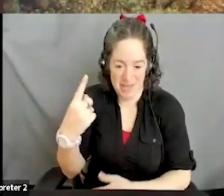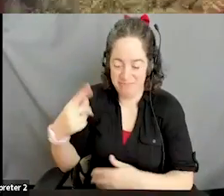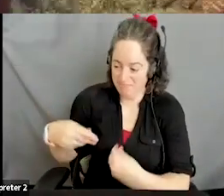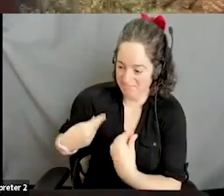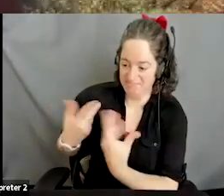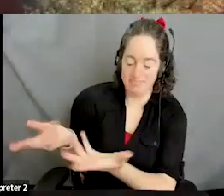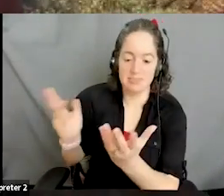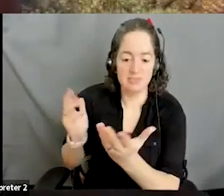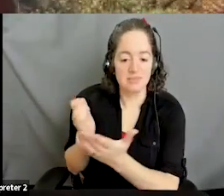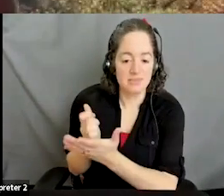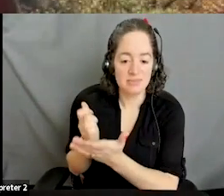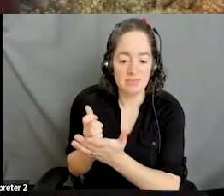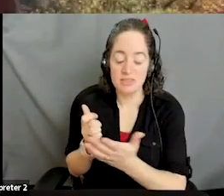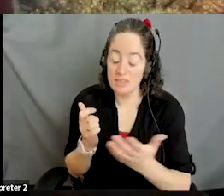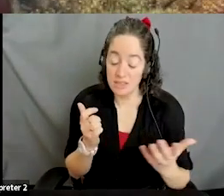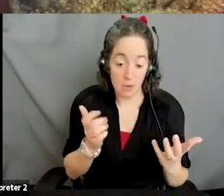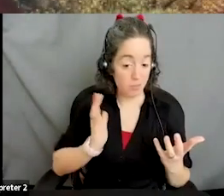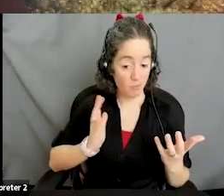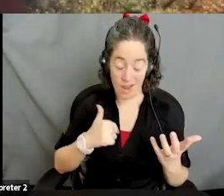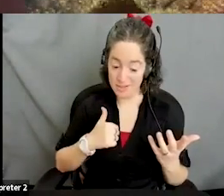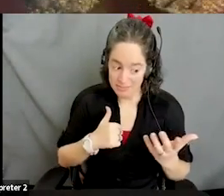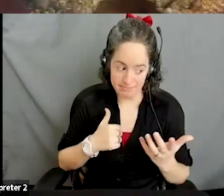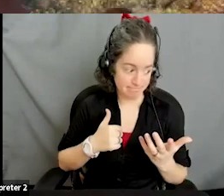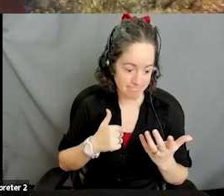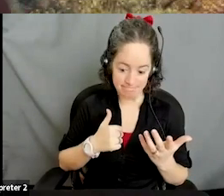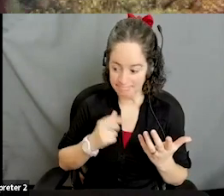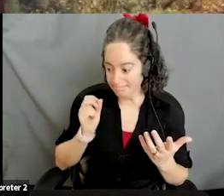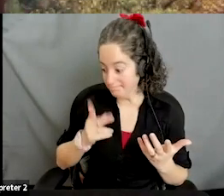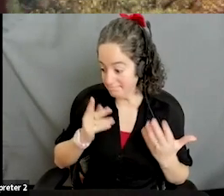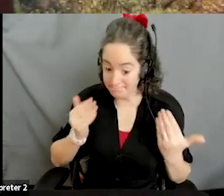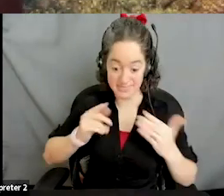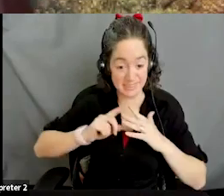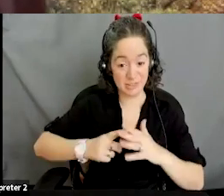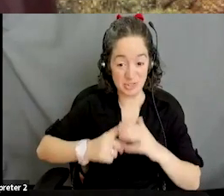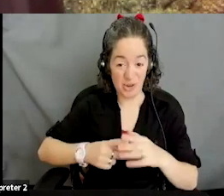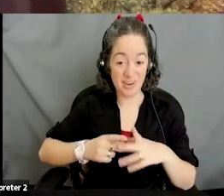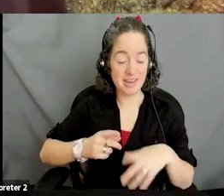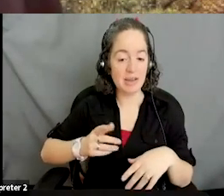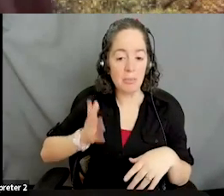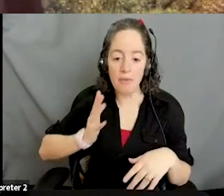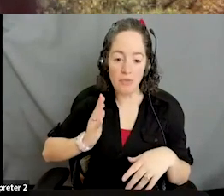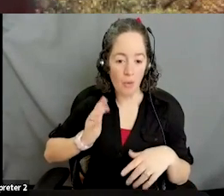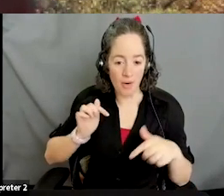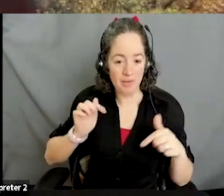It felt like a guy with a hammer and a chisel working on a boulder for a while. We got past it.